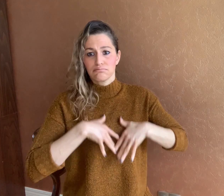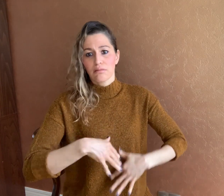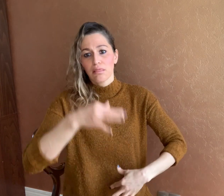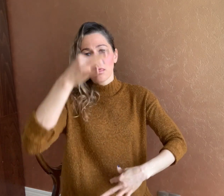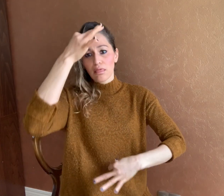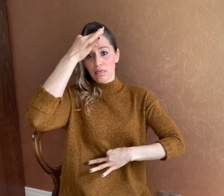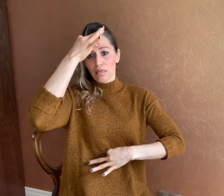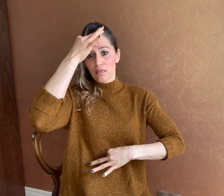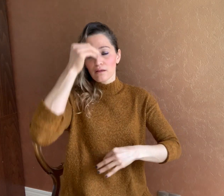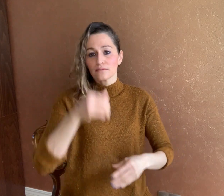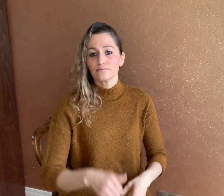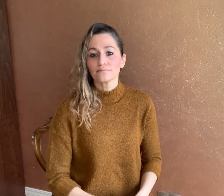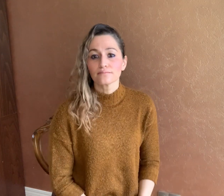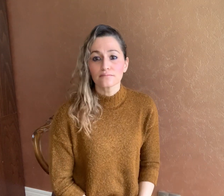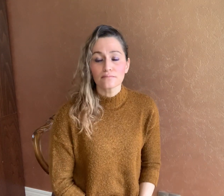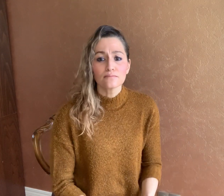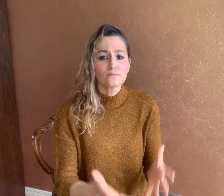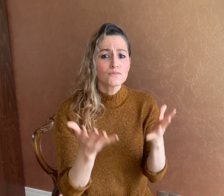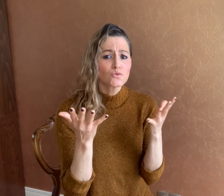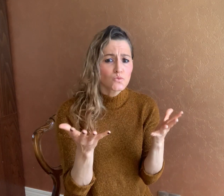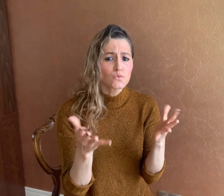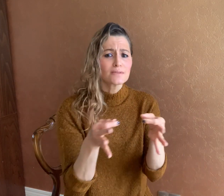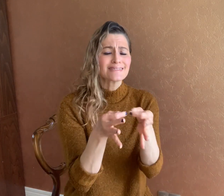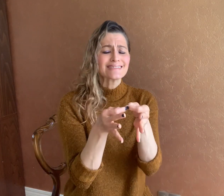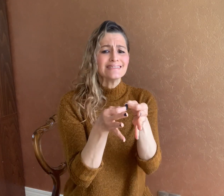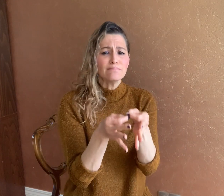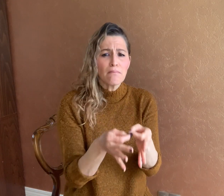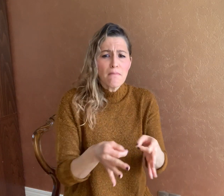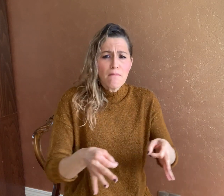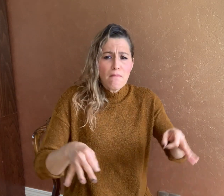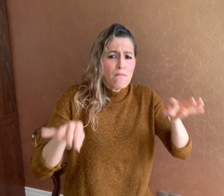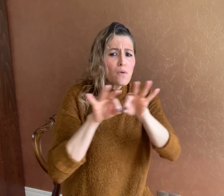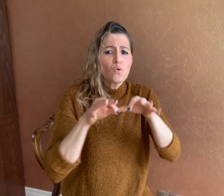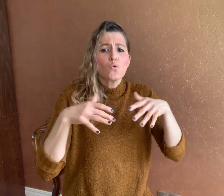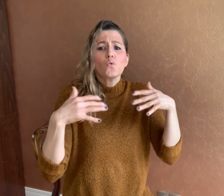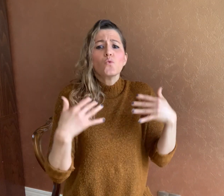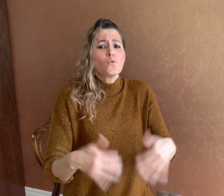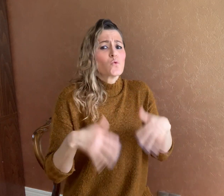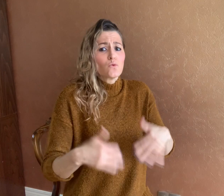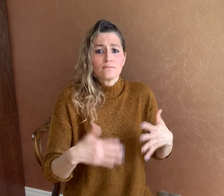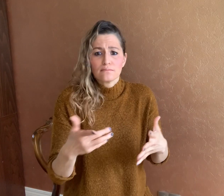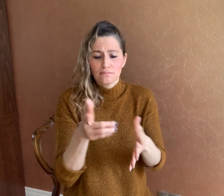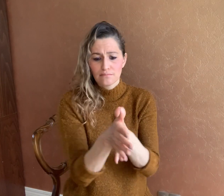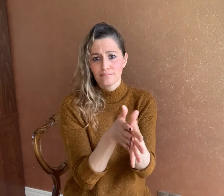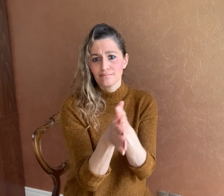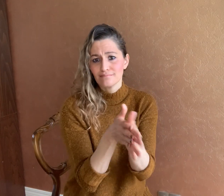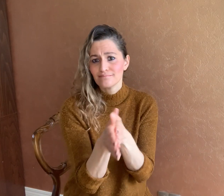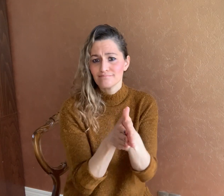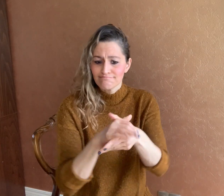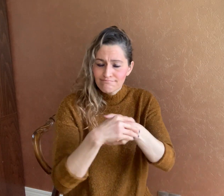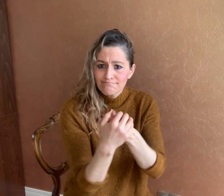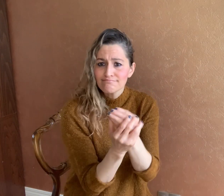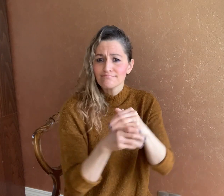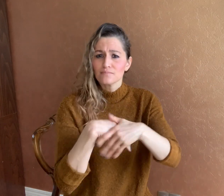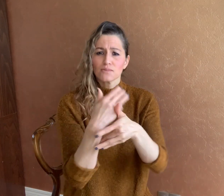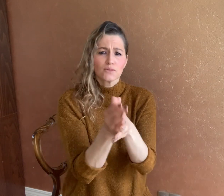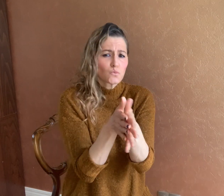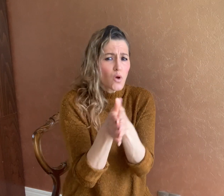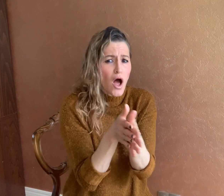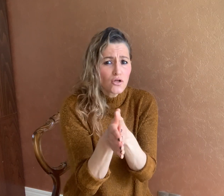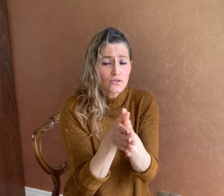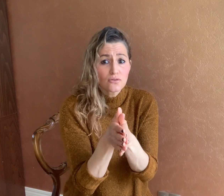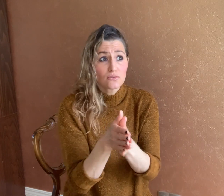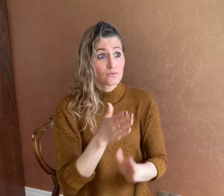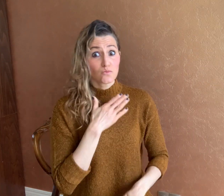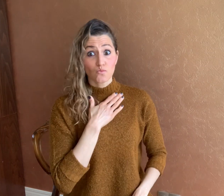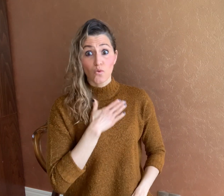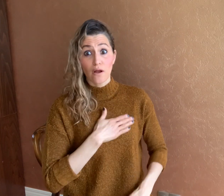the pathogen to enter your system. It is important to wash hands -